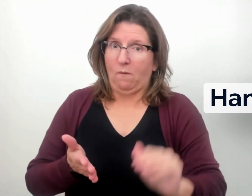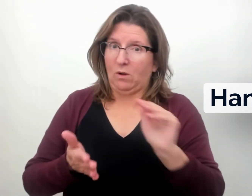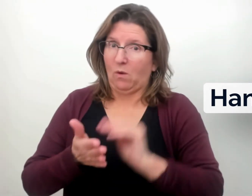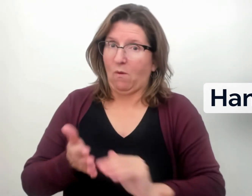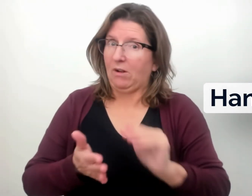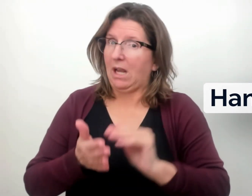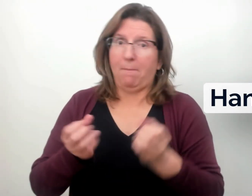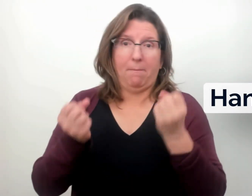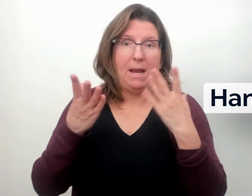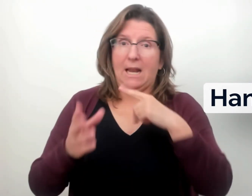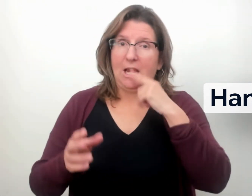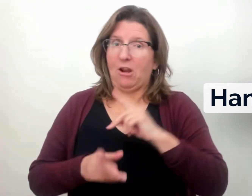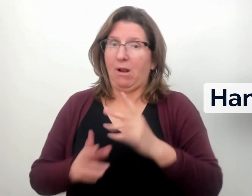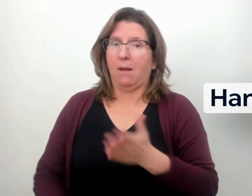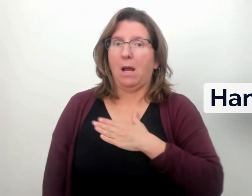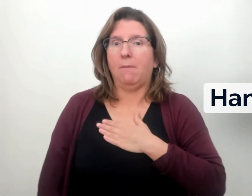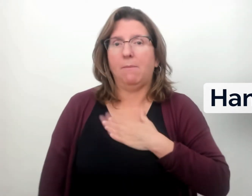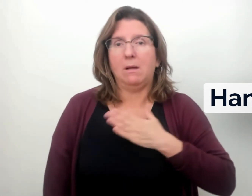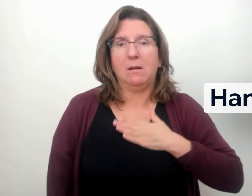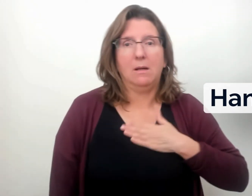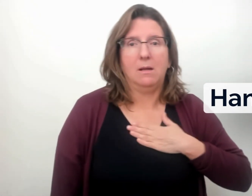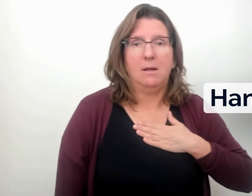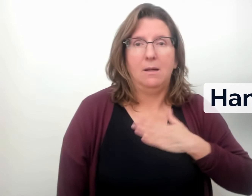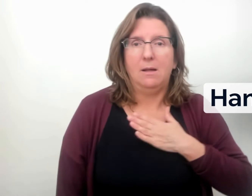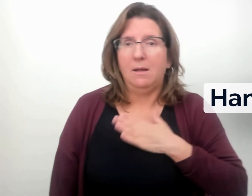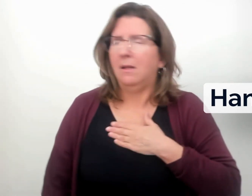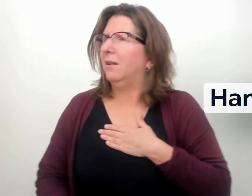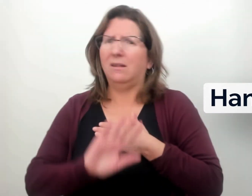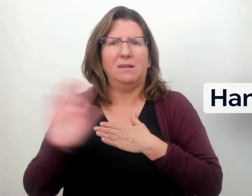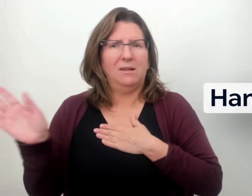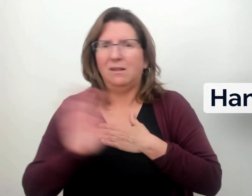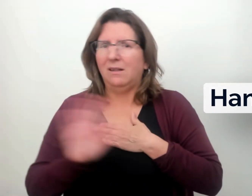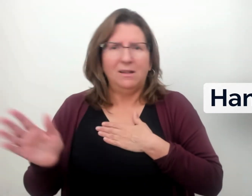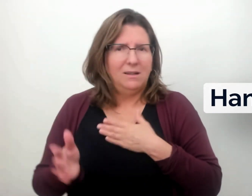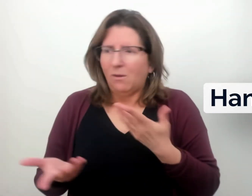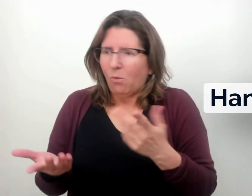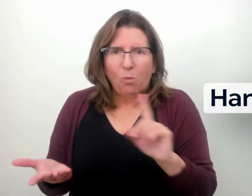I have seen it over and over again that people use this sign {MY} when they just mean ME.